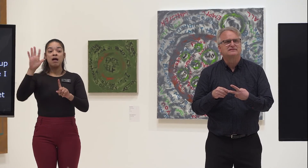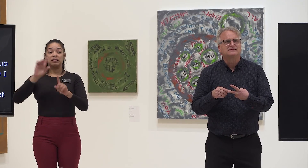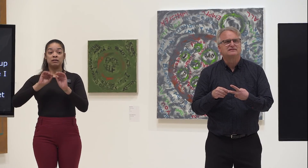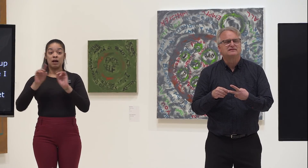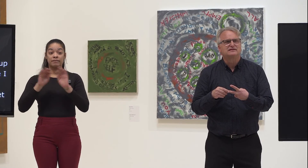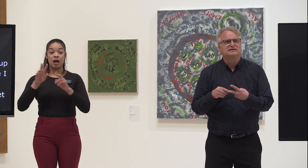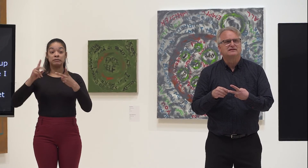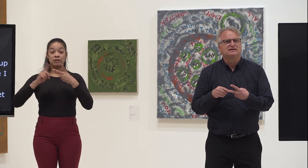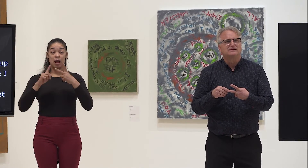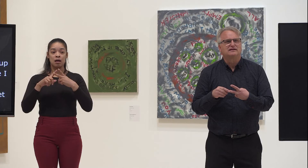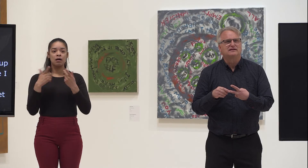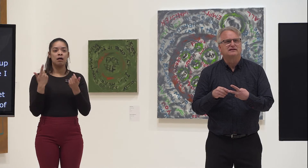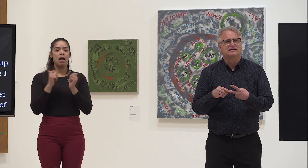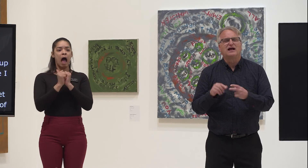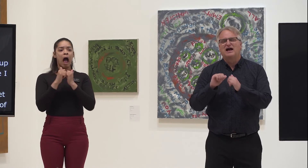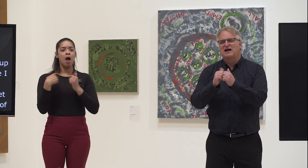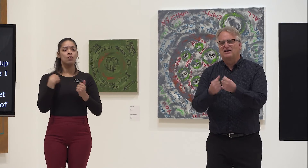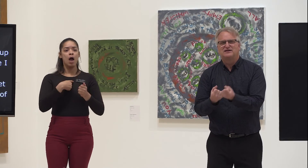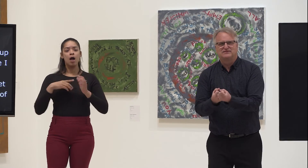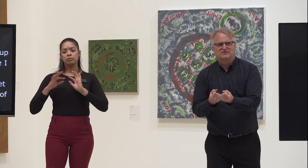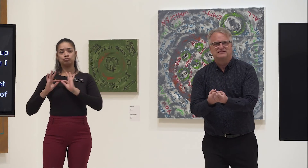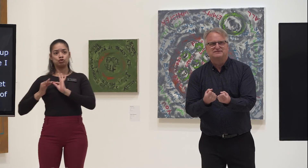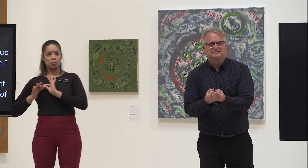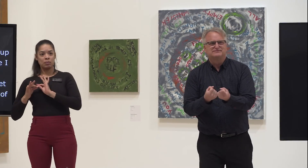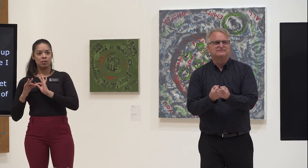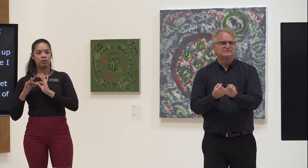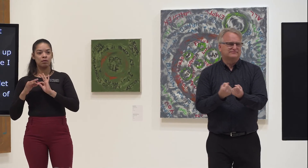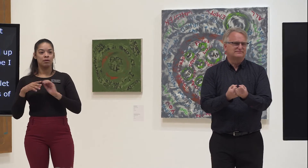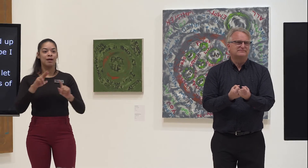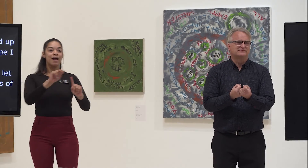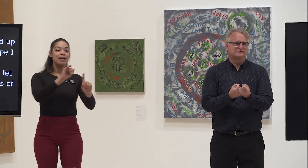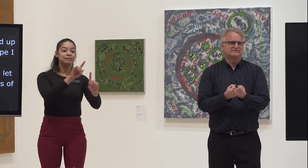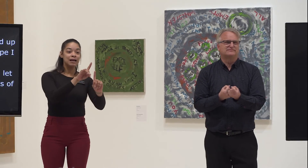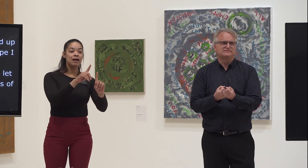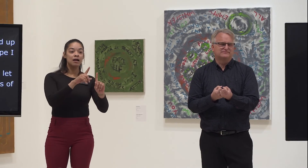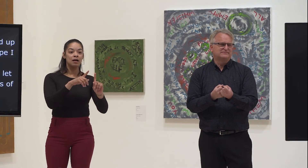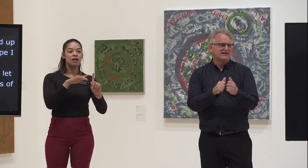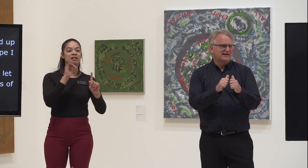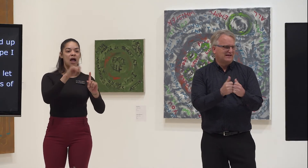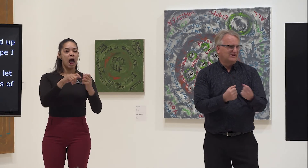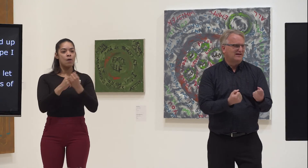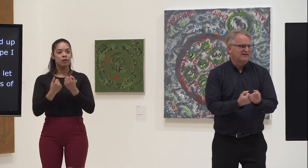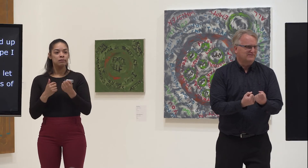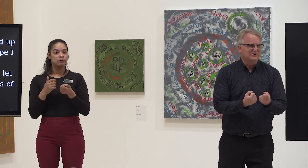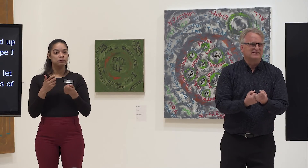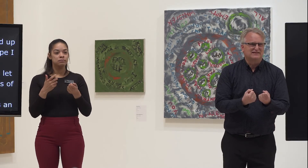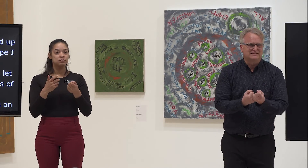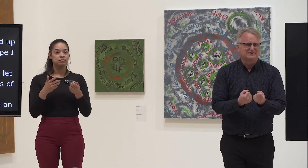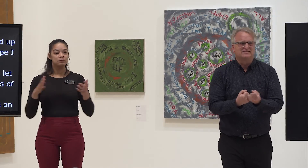The second question is how, as an interpreter, you know, here at NTID, how we can